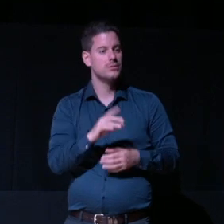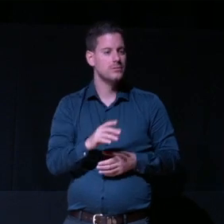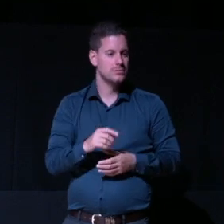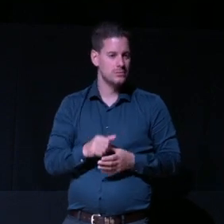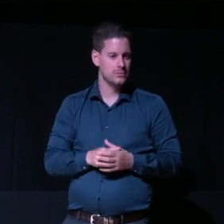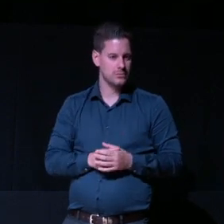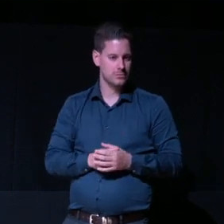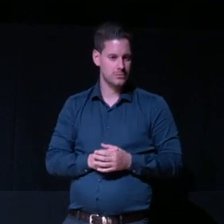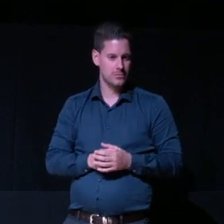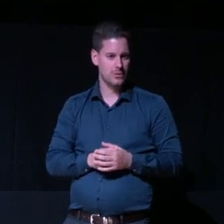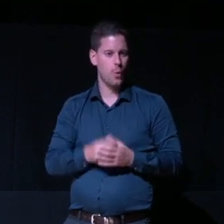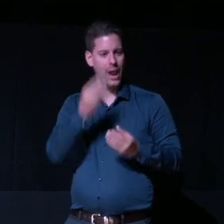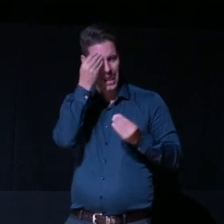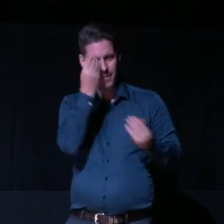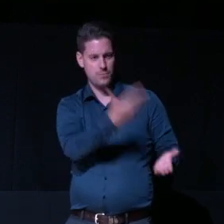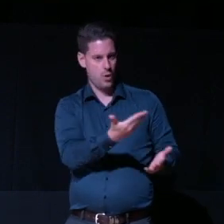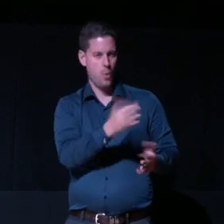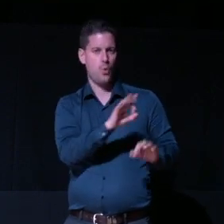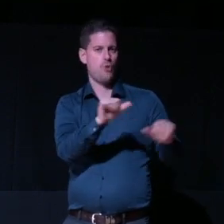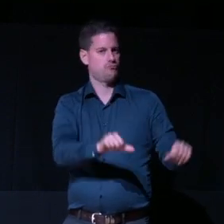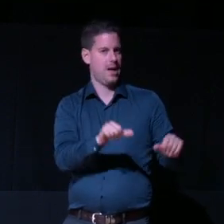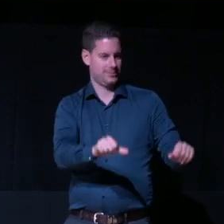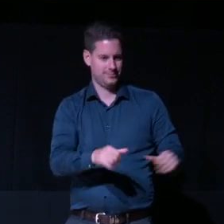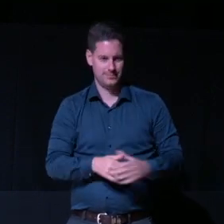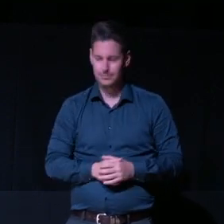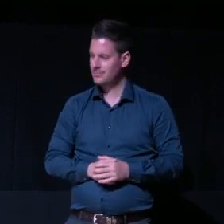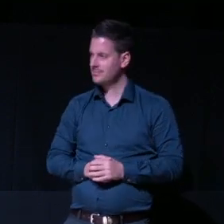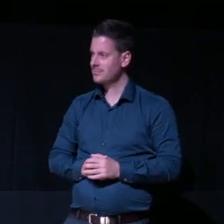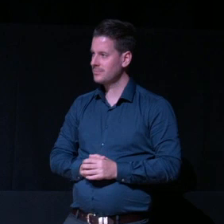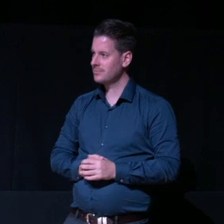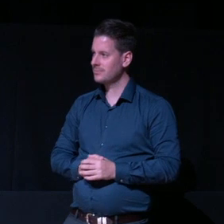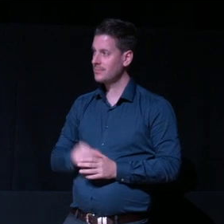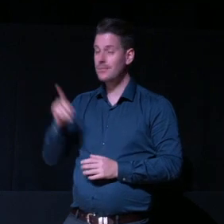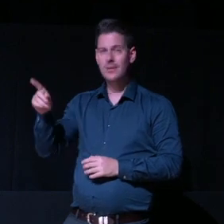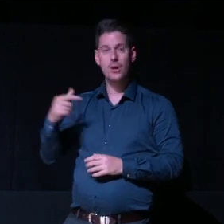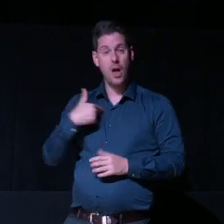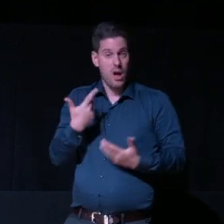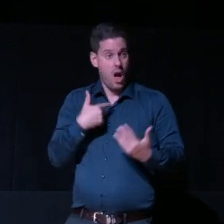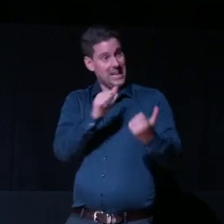But saying I disagree with that and here's why. And again I guess it's that